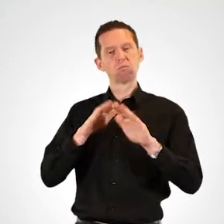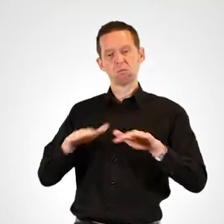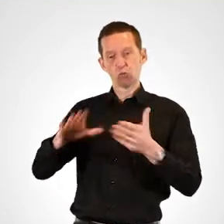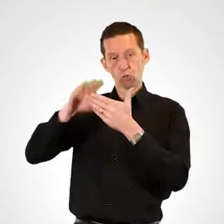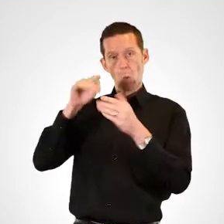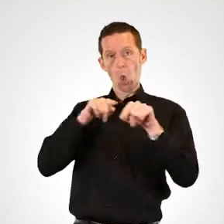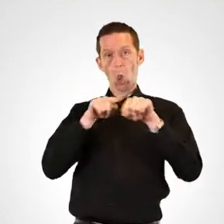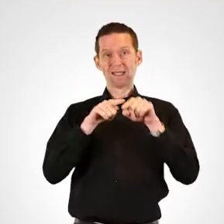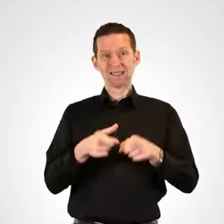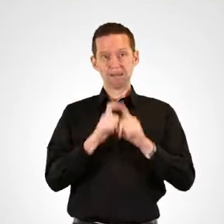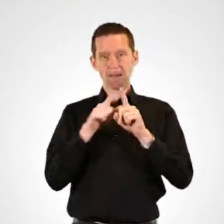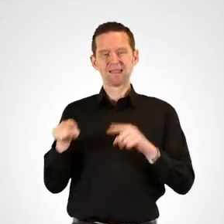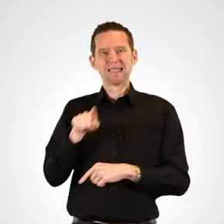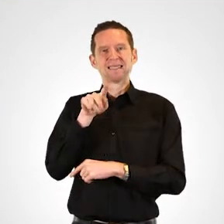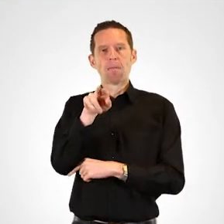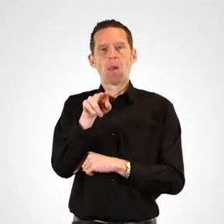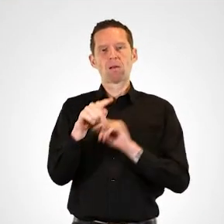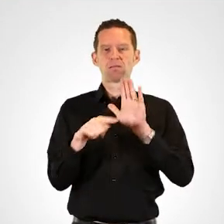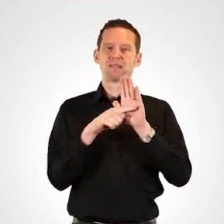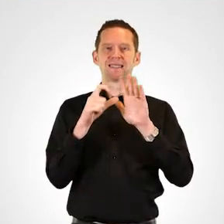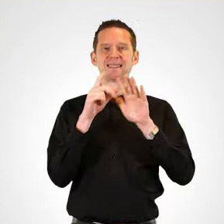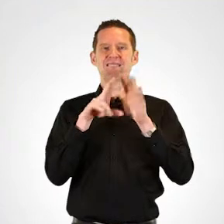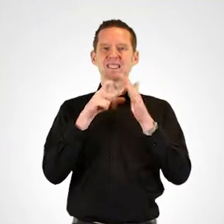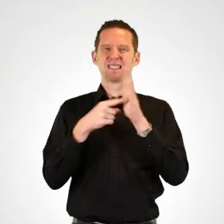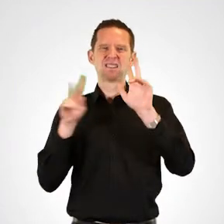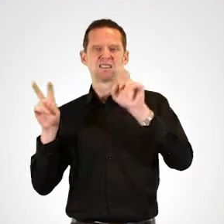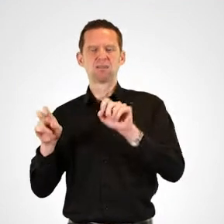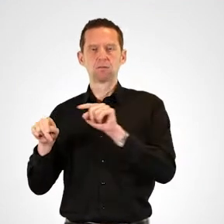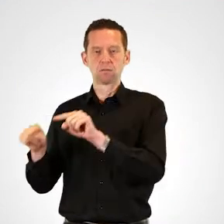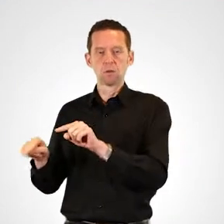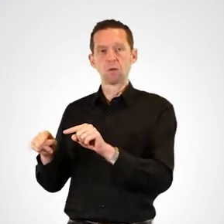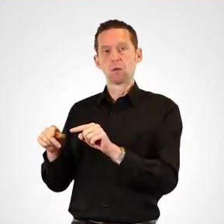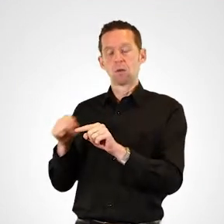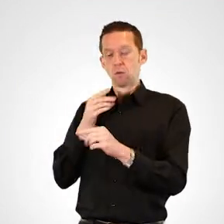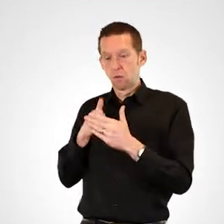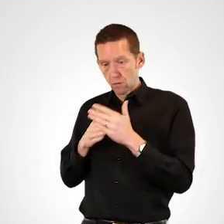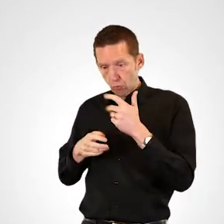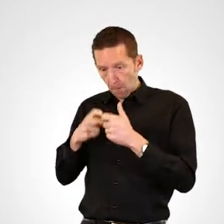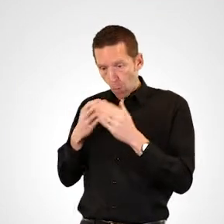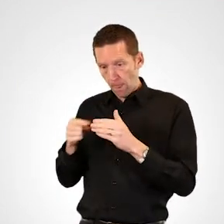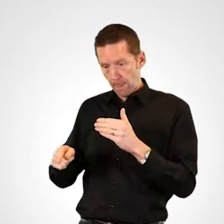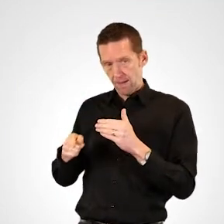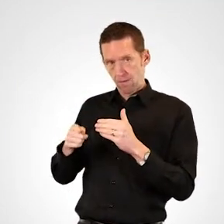we talk about students who have what we call a double deficit. So they have issues with these phonological processing skills